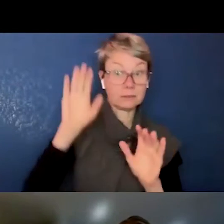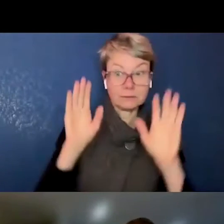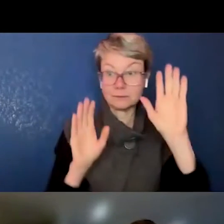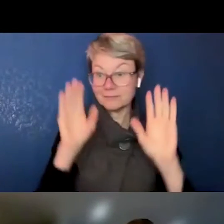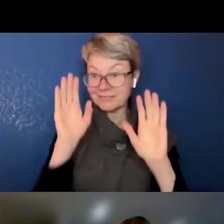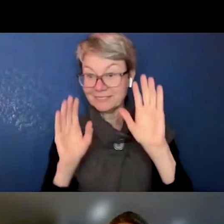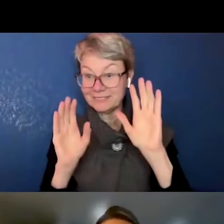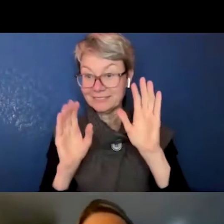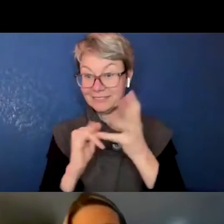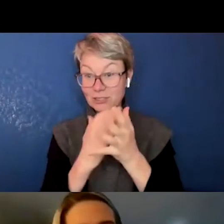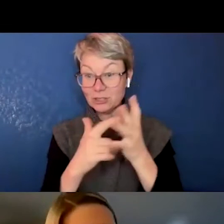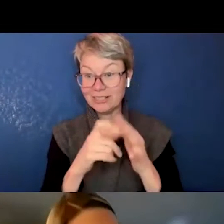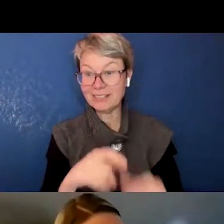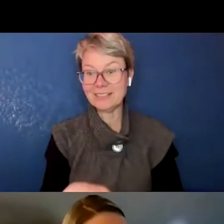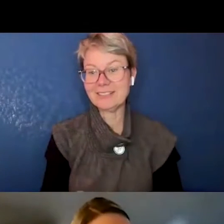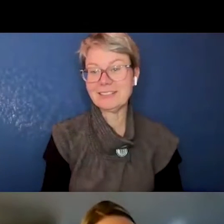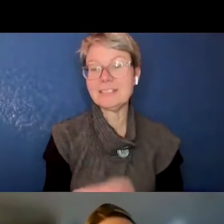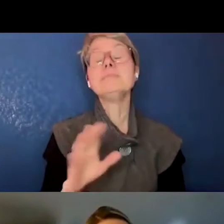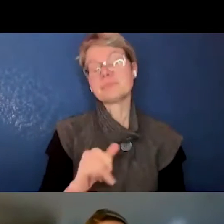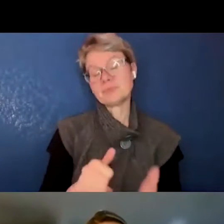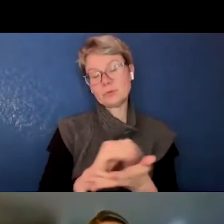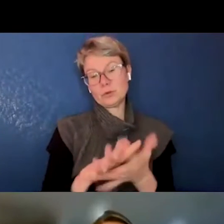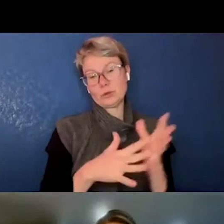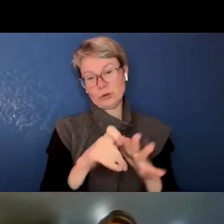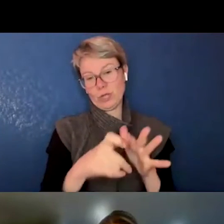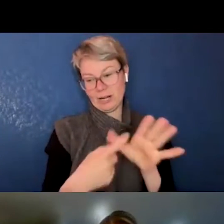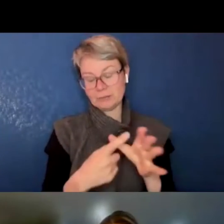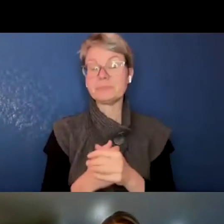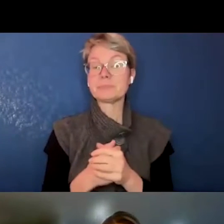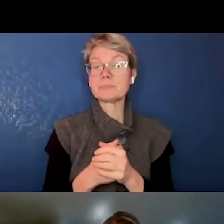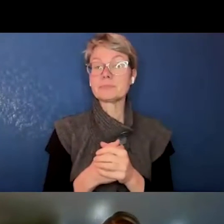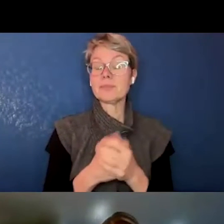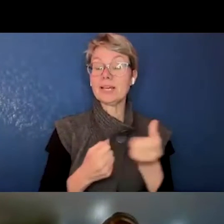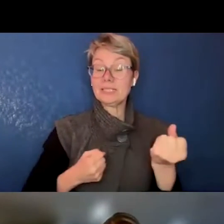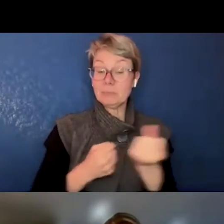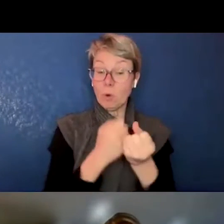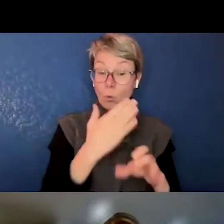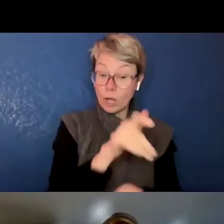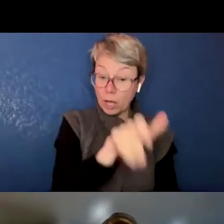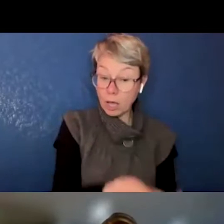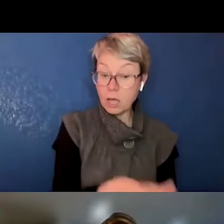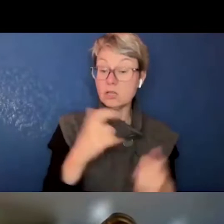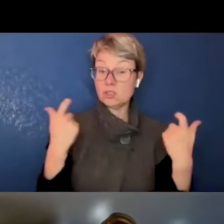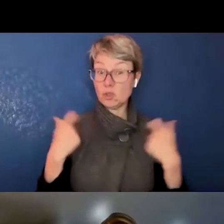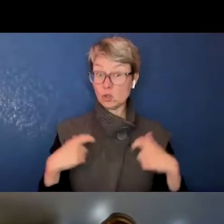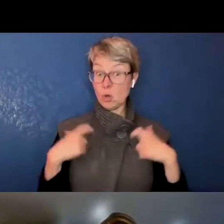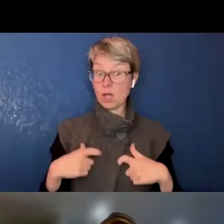goad I was going to say when it comes to support workers and social workers working with us often